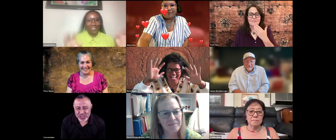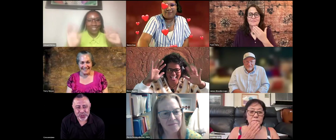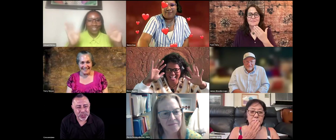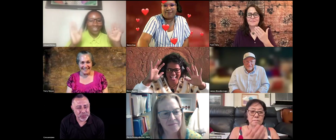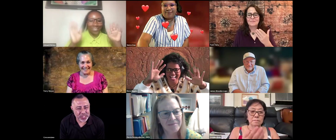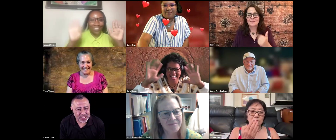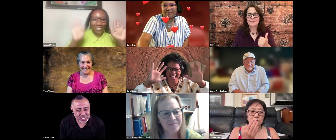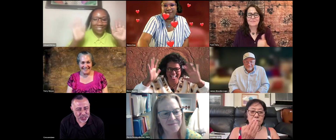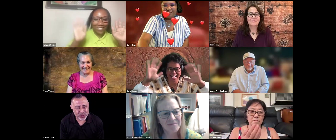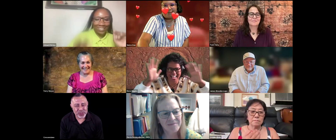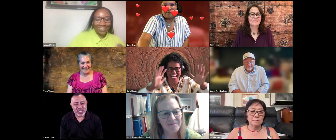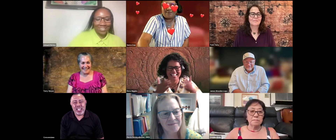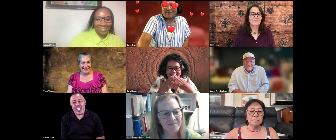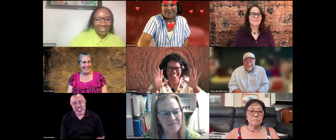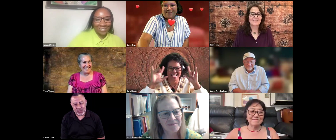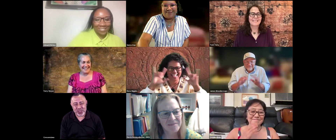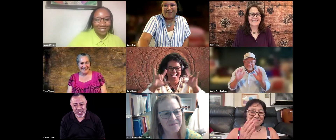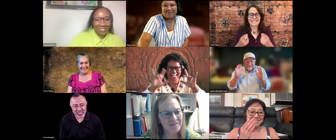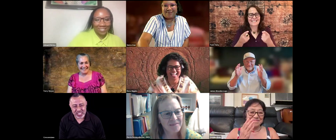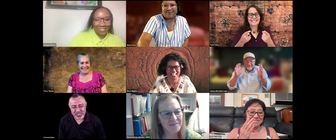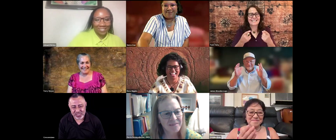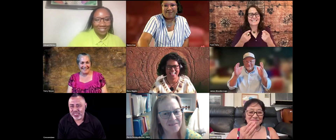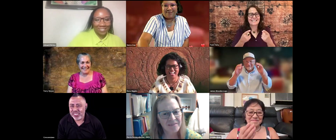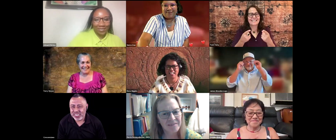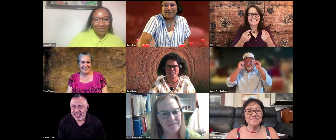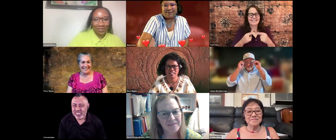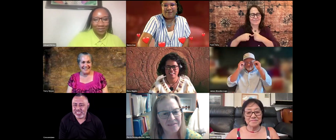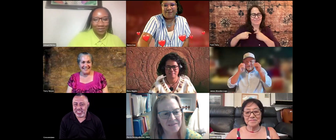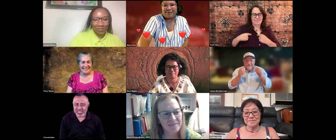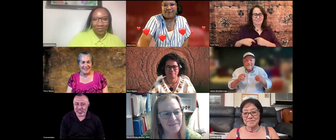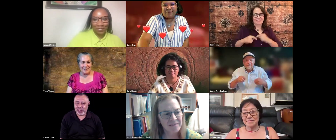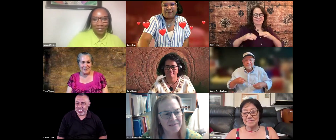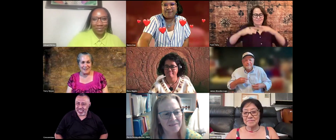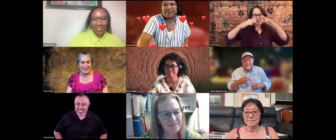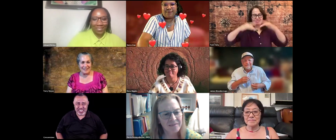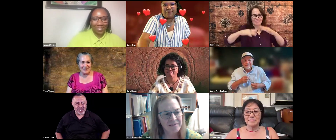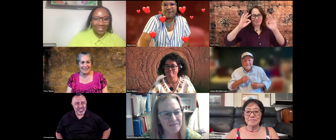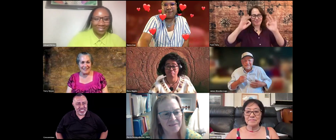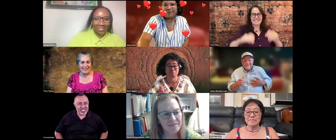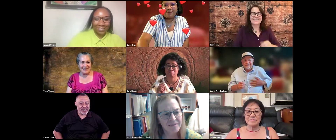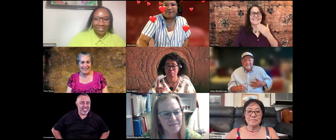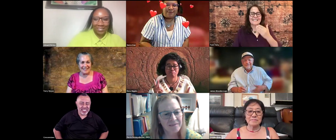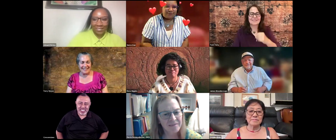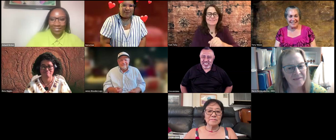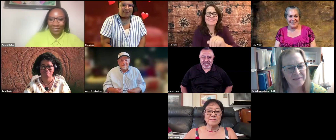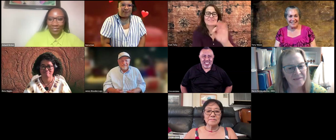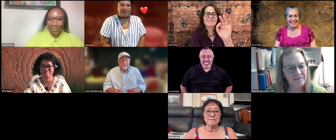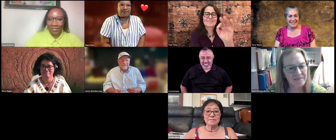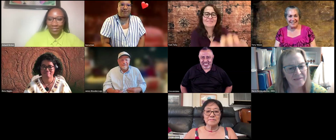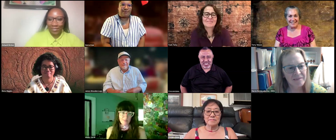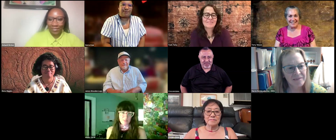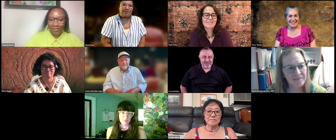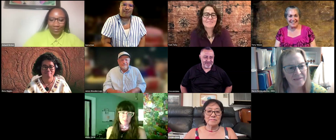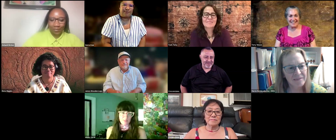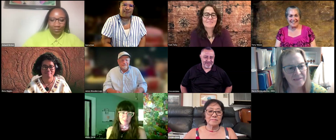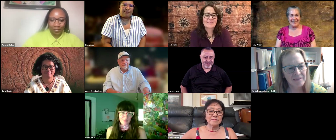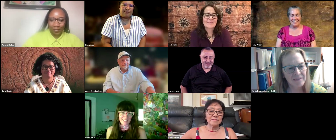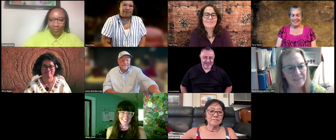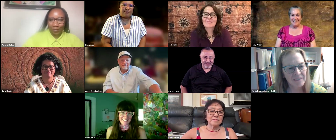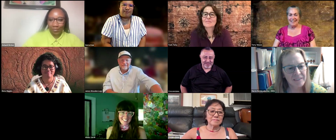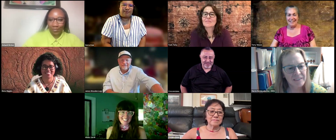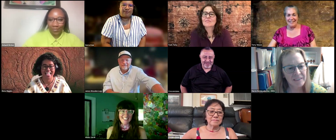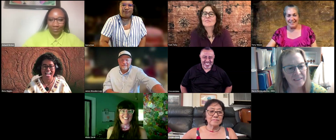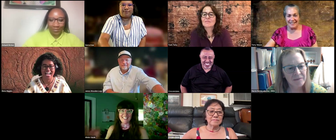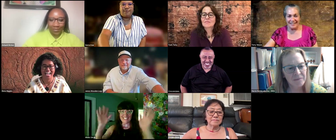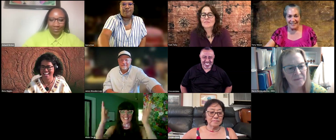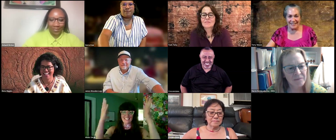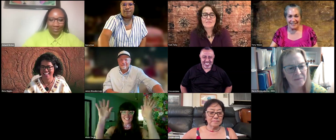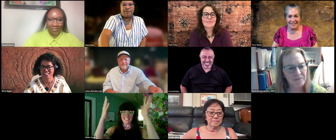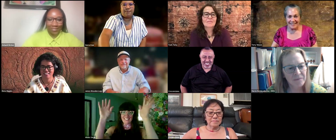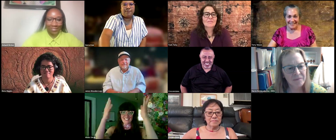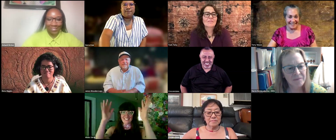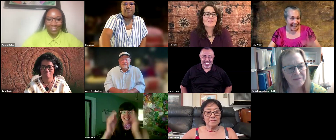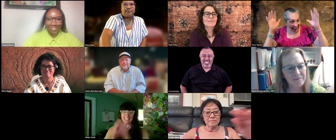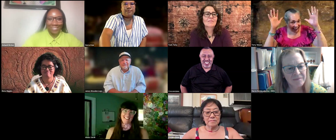And says hello. And is also saying thank you. Dante as well.